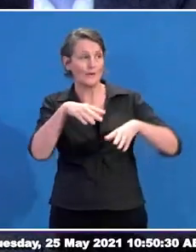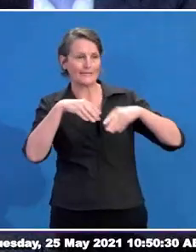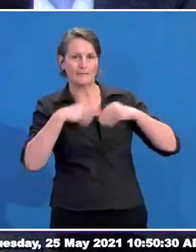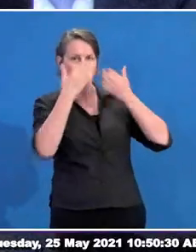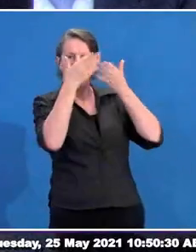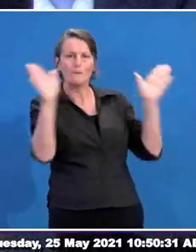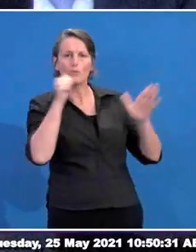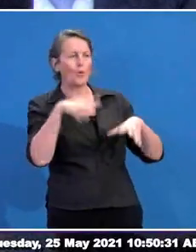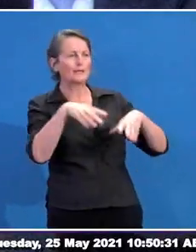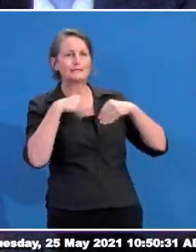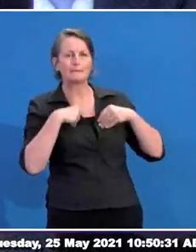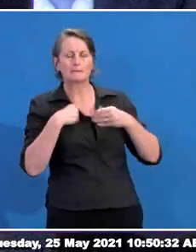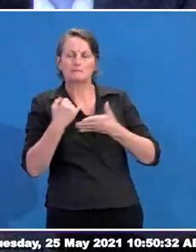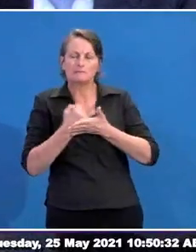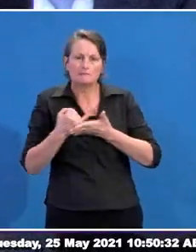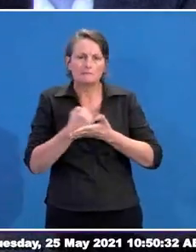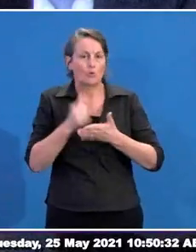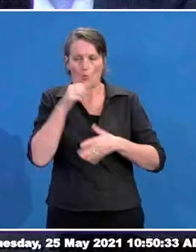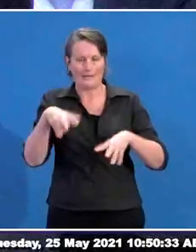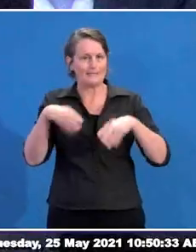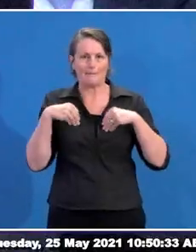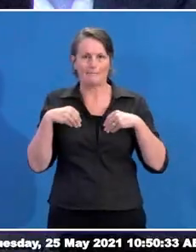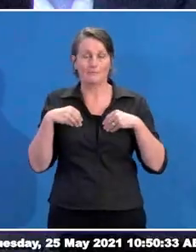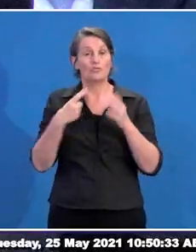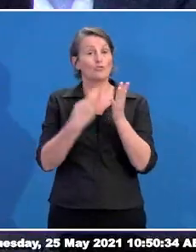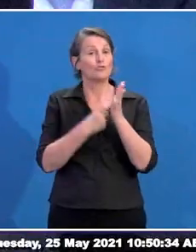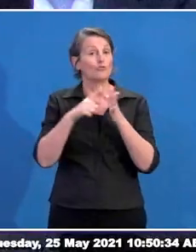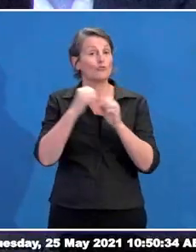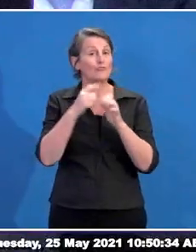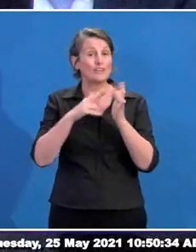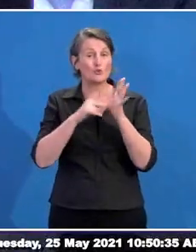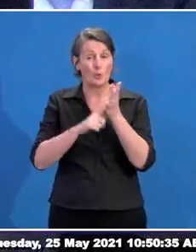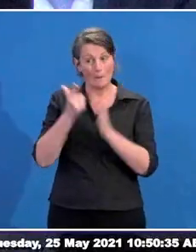Regional manager 2 is the only person that I have experienced within